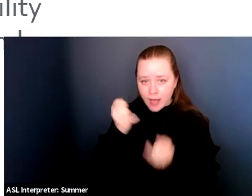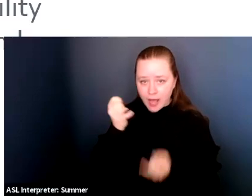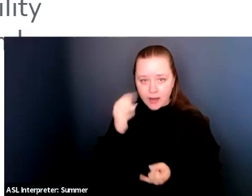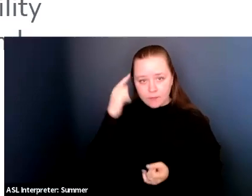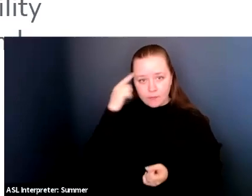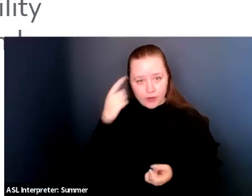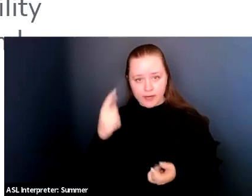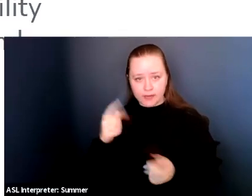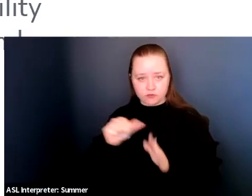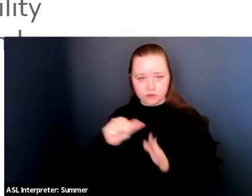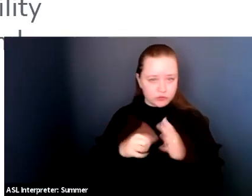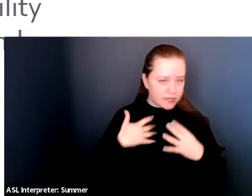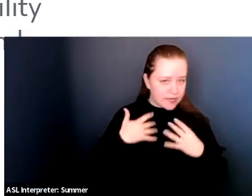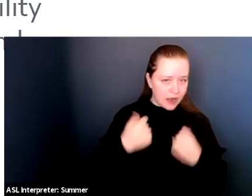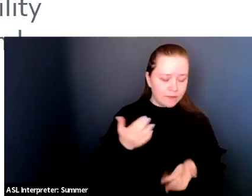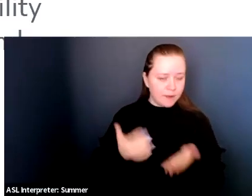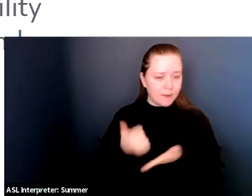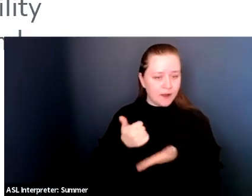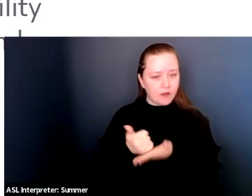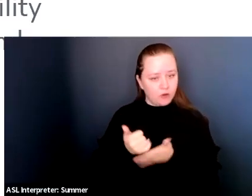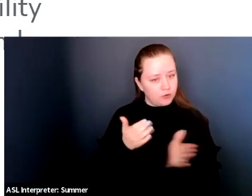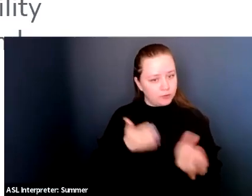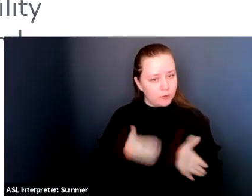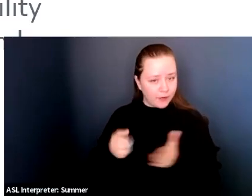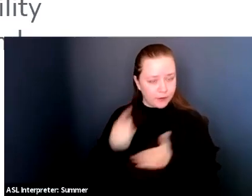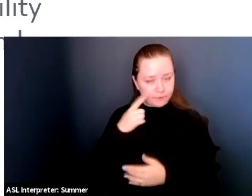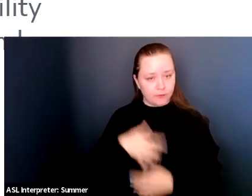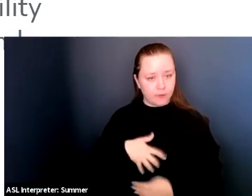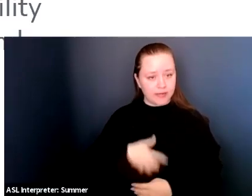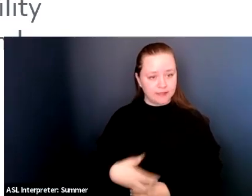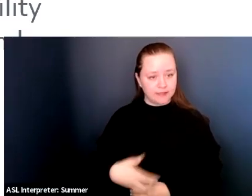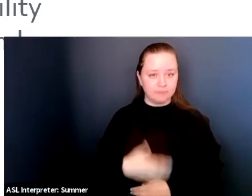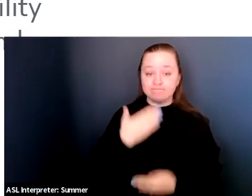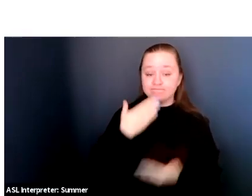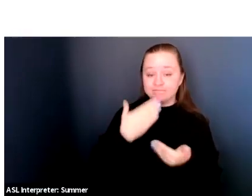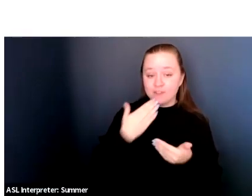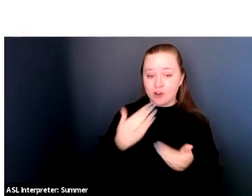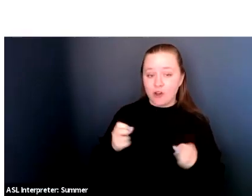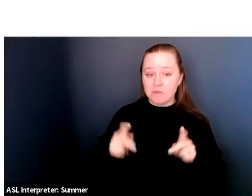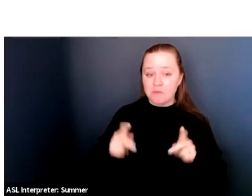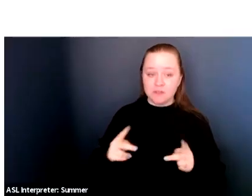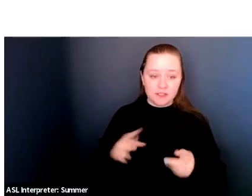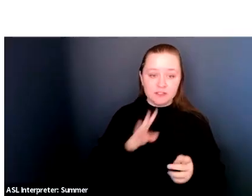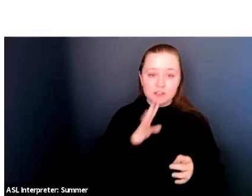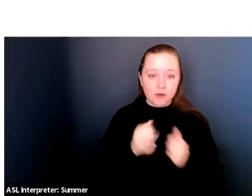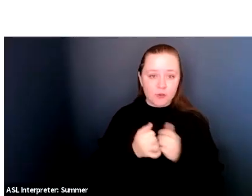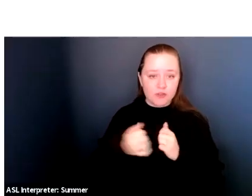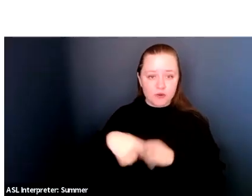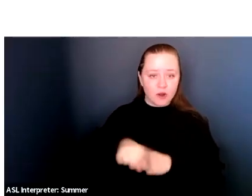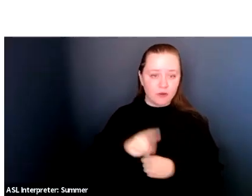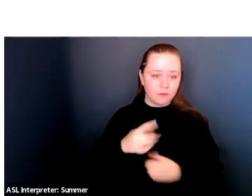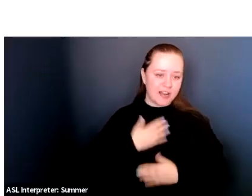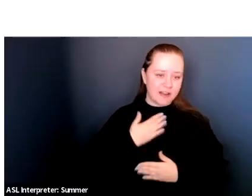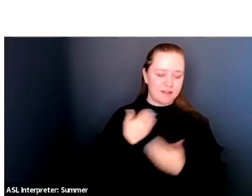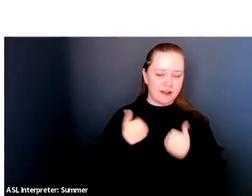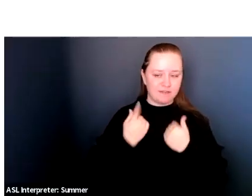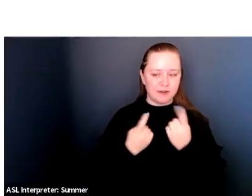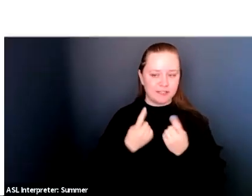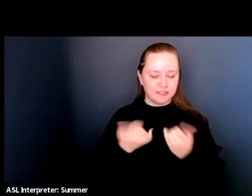to help prepare people for pregnancy. Thank you for the opportunity to talk with you all, and we're happy to take questions at this time.